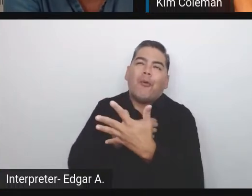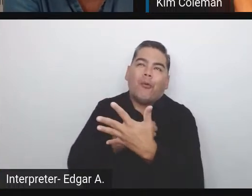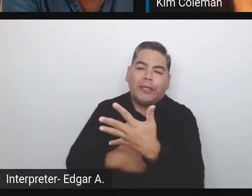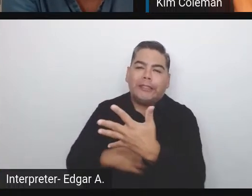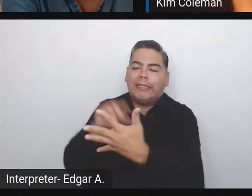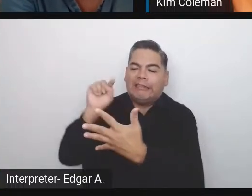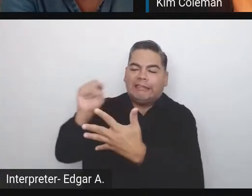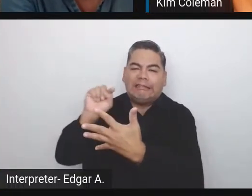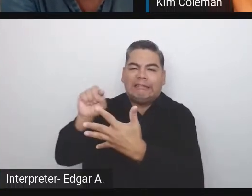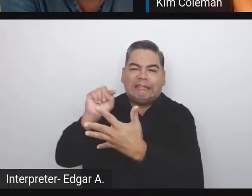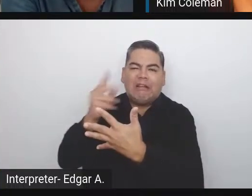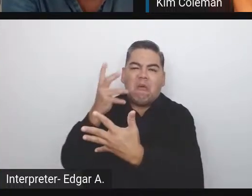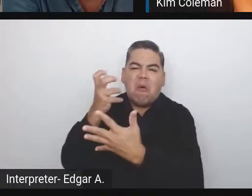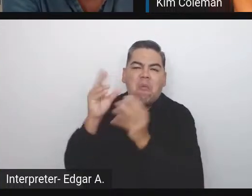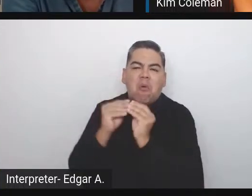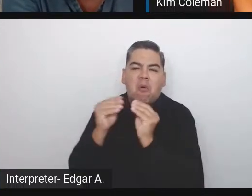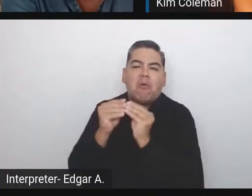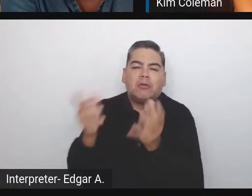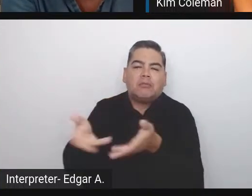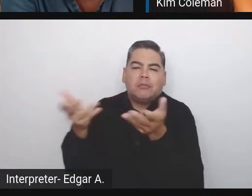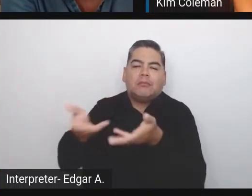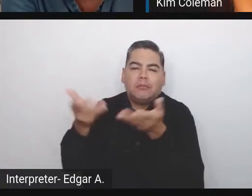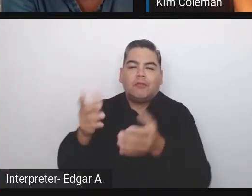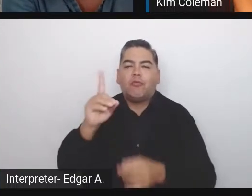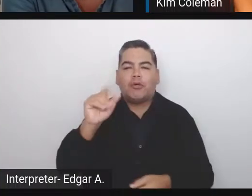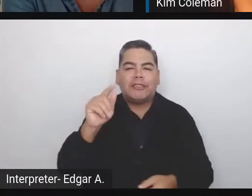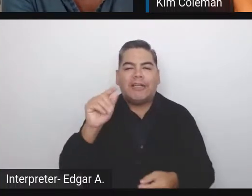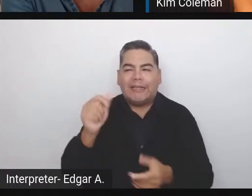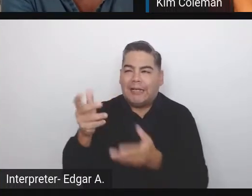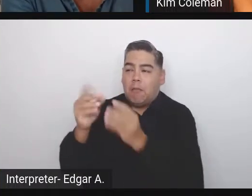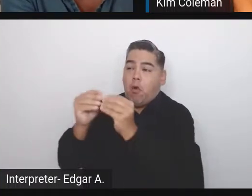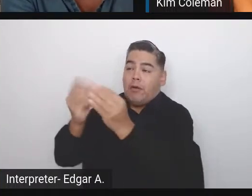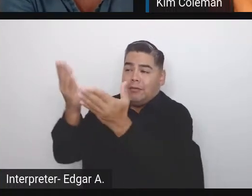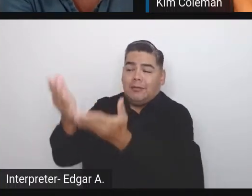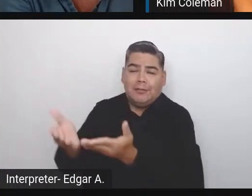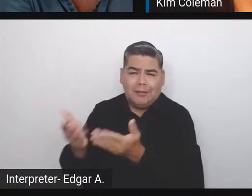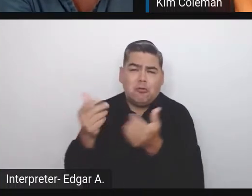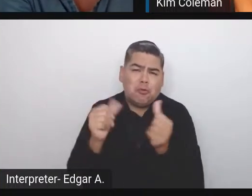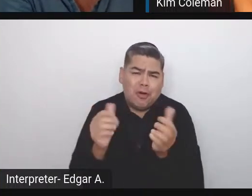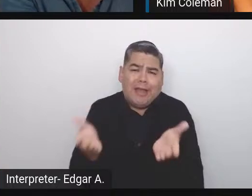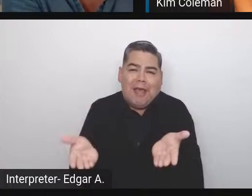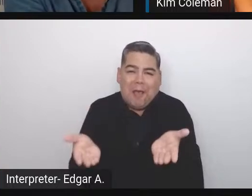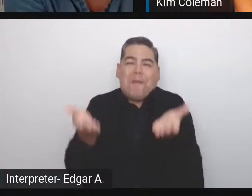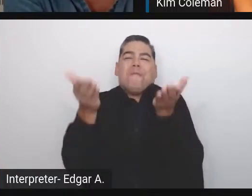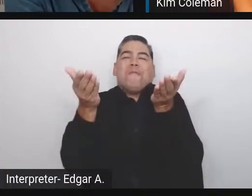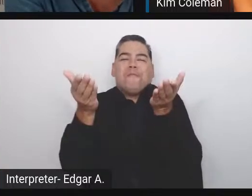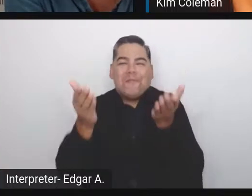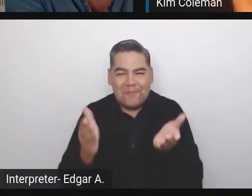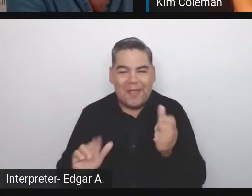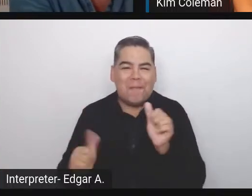Stuff like that. But I cannot see very deeply through that. That is definitely one of the things that I would have wanted